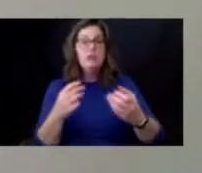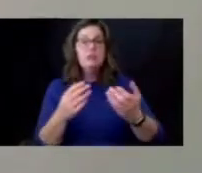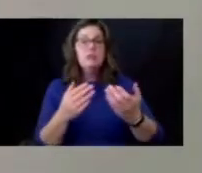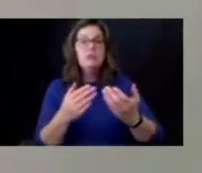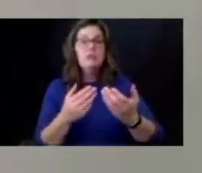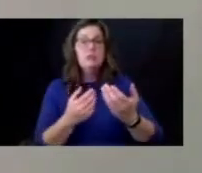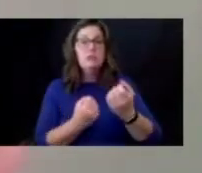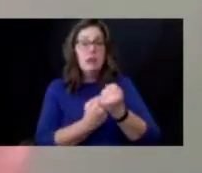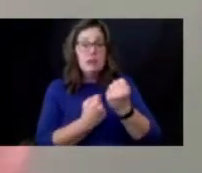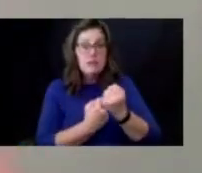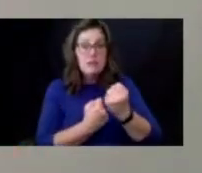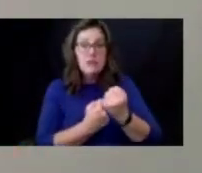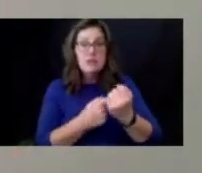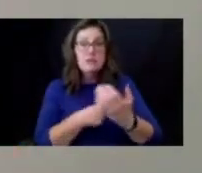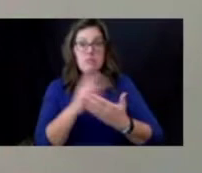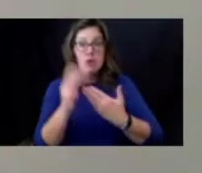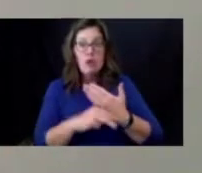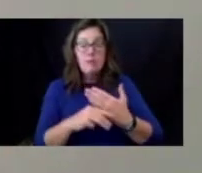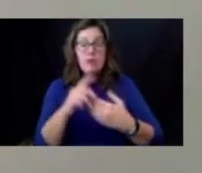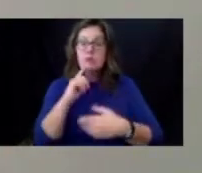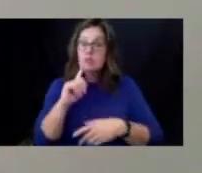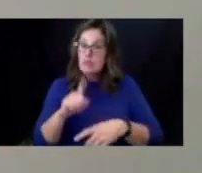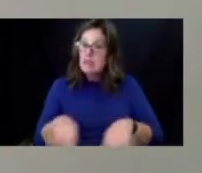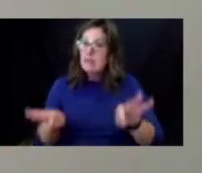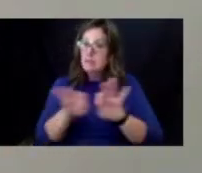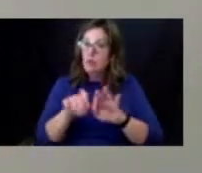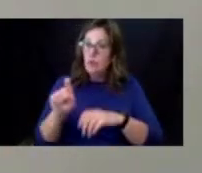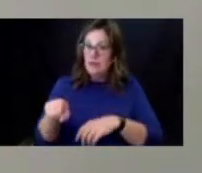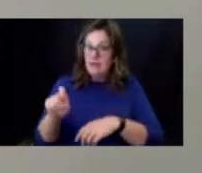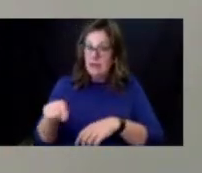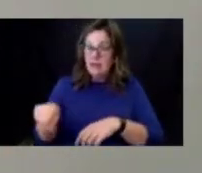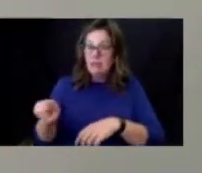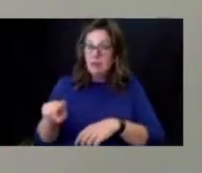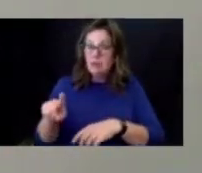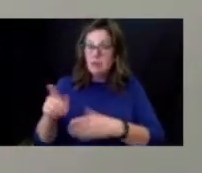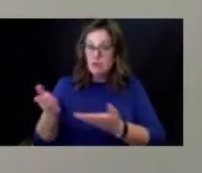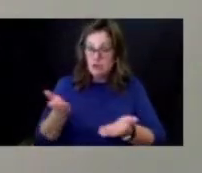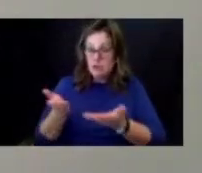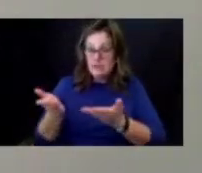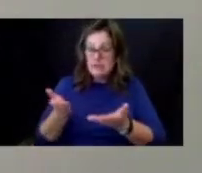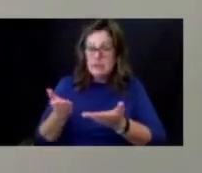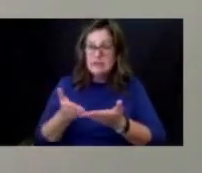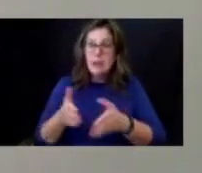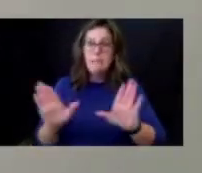you know it's good to have uh assist those services public services there when you need them